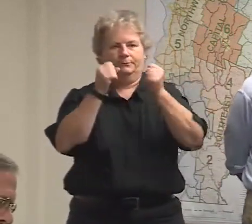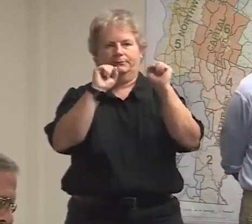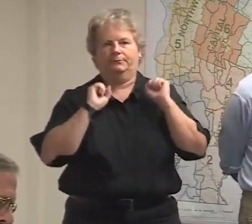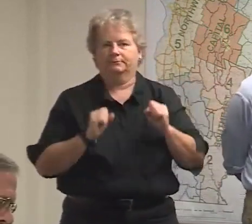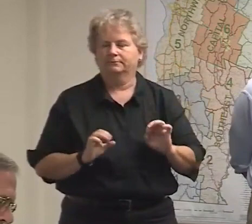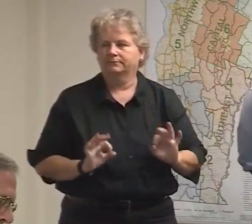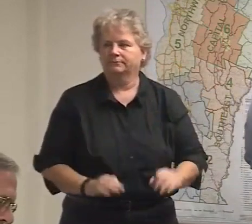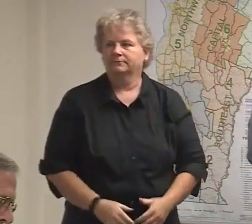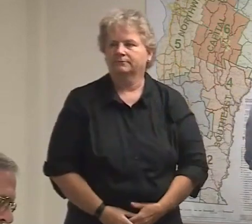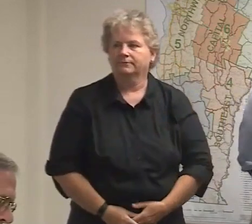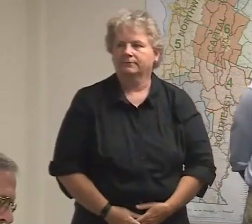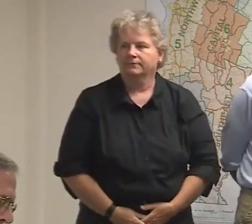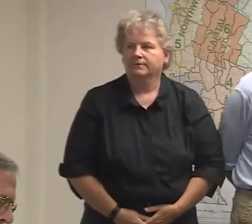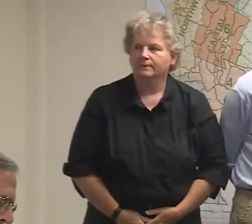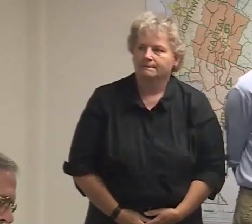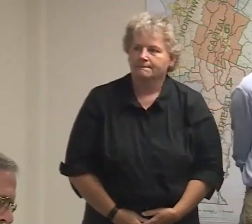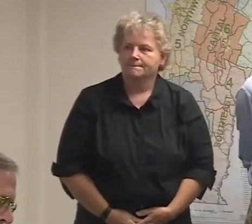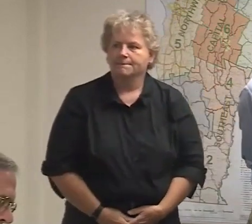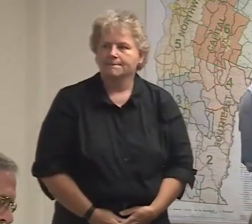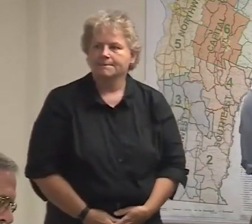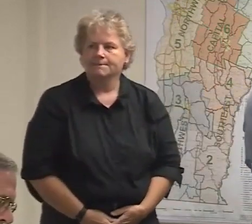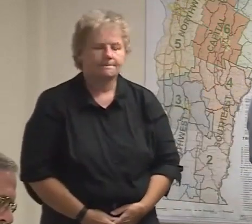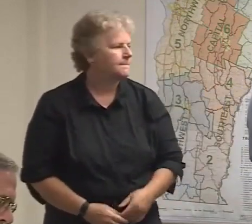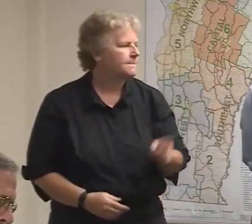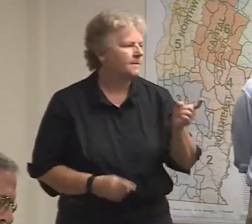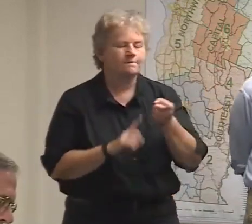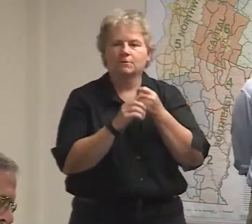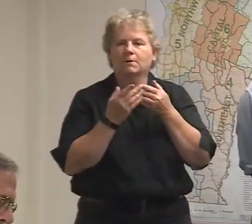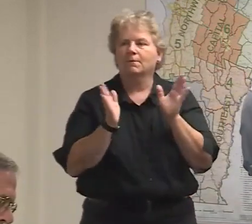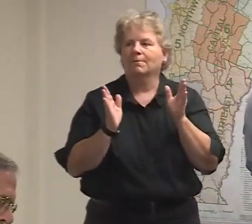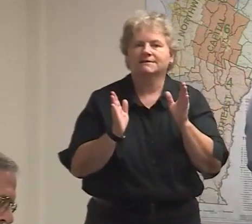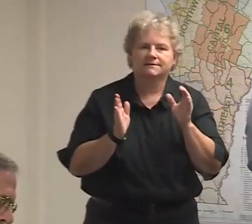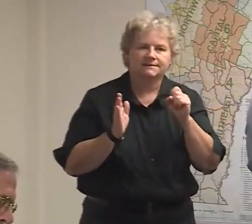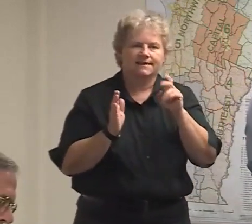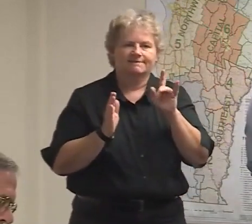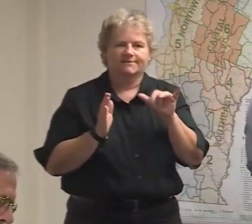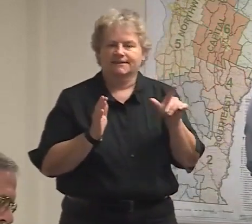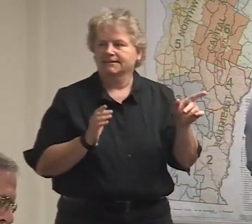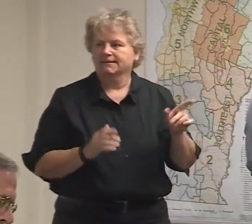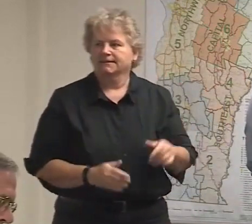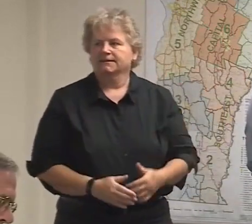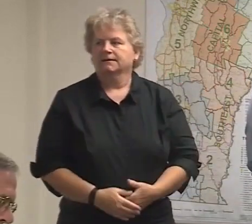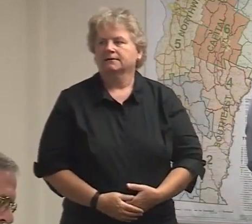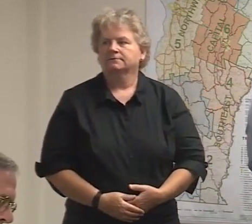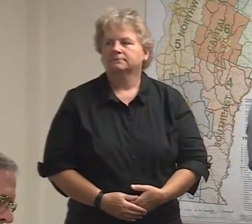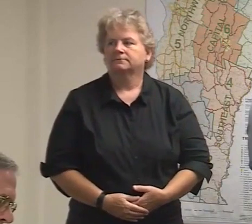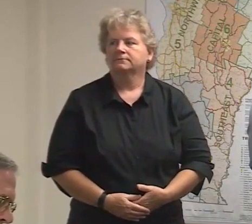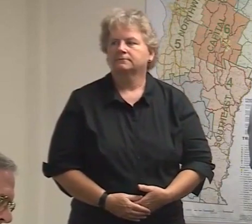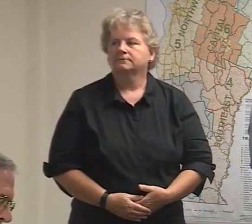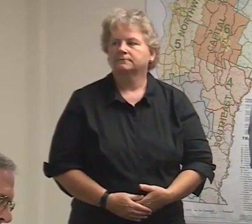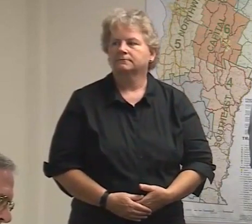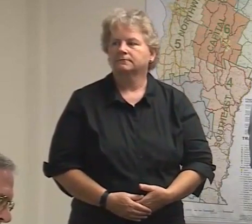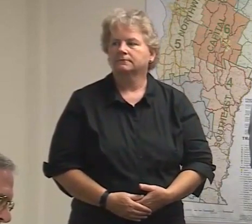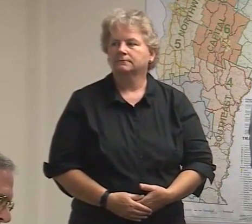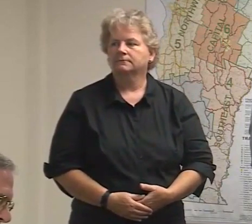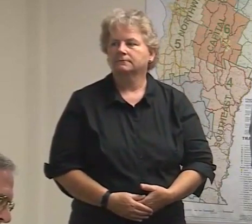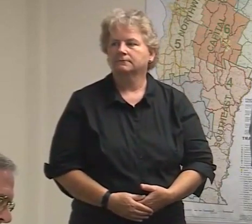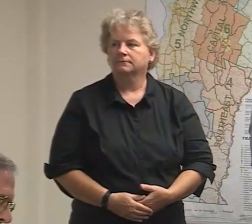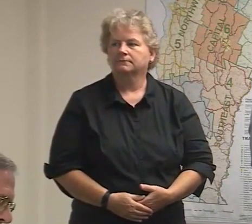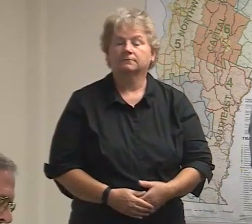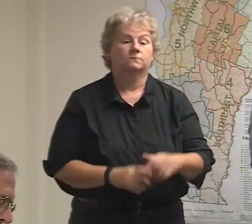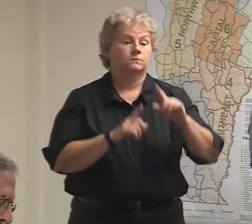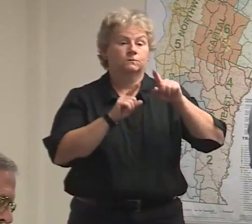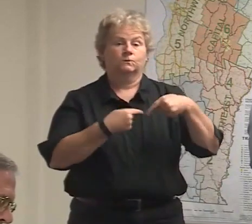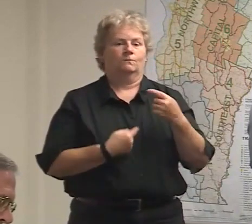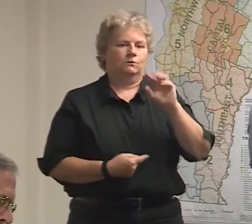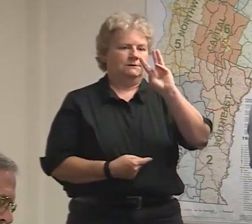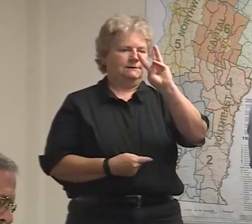DAN ON THE DEPUTY COMMISSIONER PUBLIC SAFETY THERE ARE I’D LIKE TO FOLLOW UP WITH YOU AND GIVE YOU THE EXACT LOCATIONS IN THE STATES THAT WE’RE TALKING ABOUT.